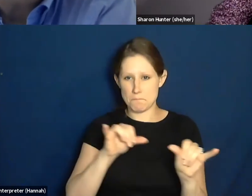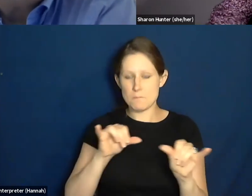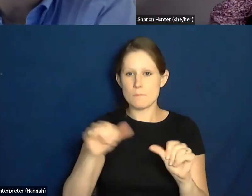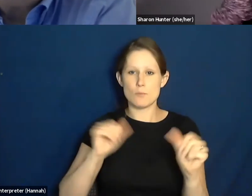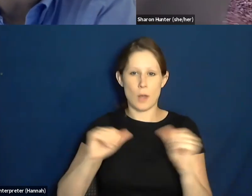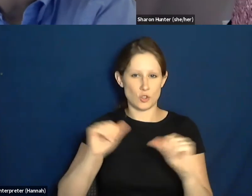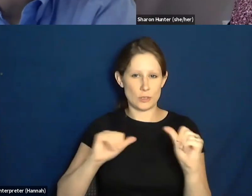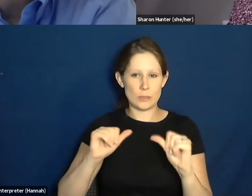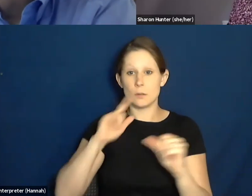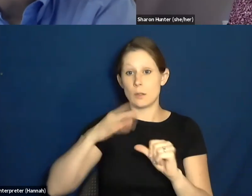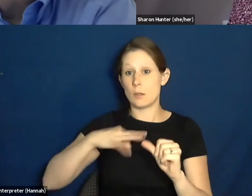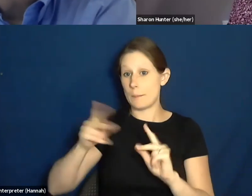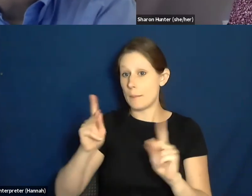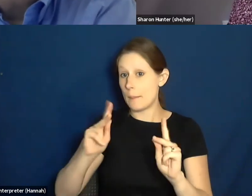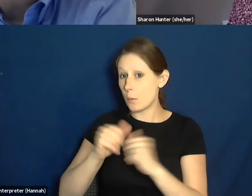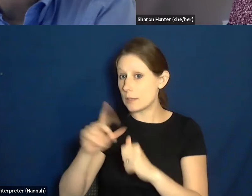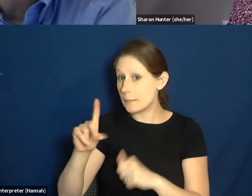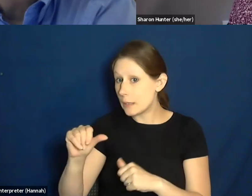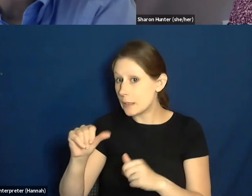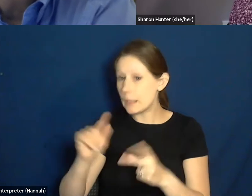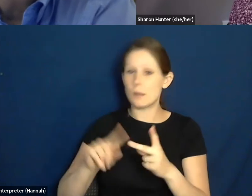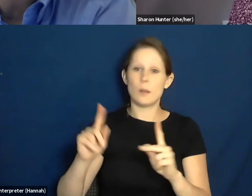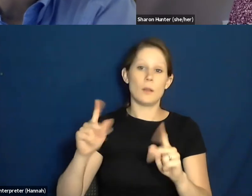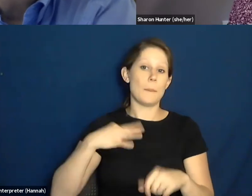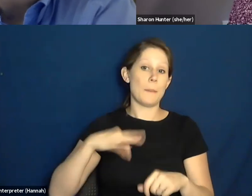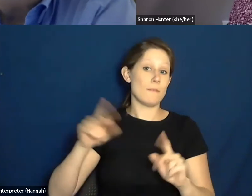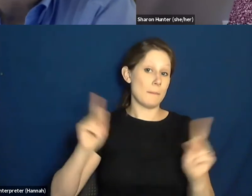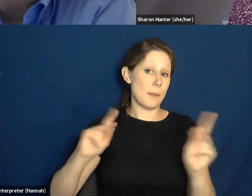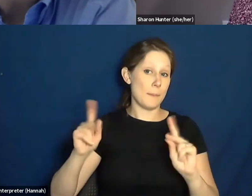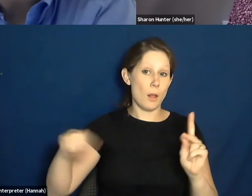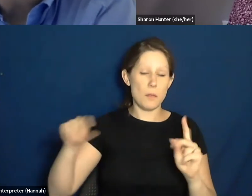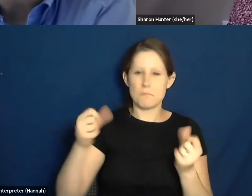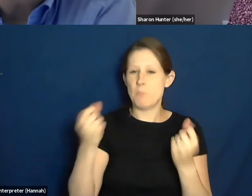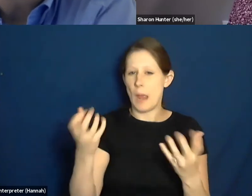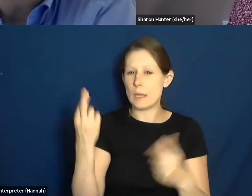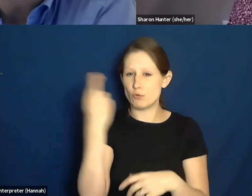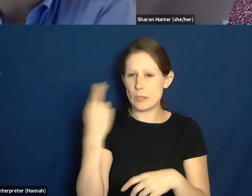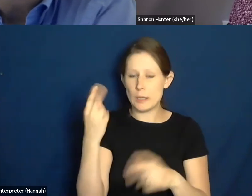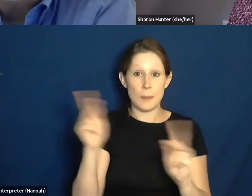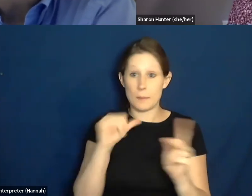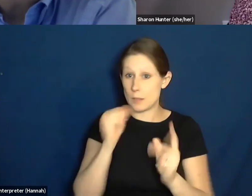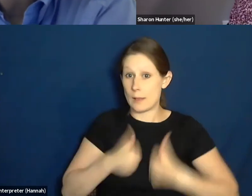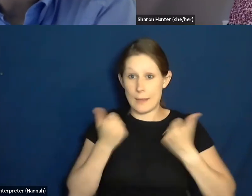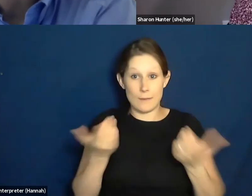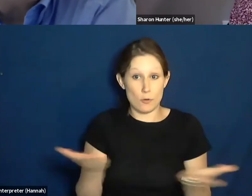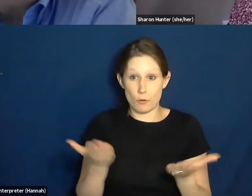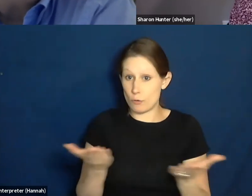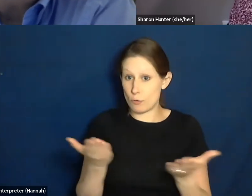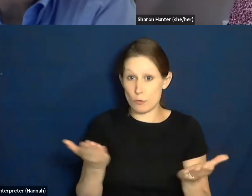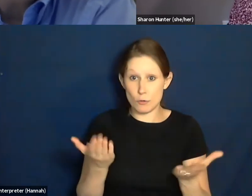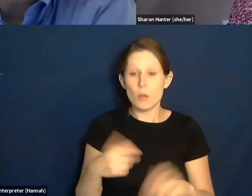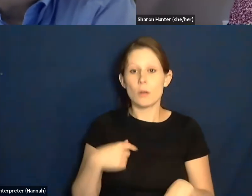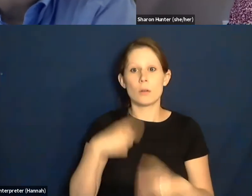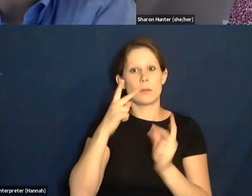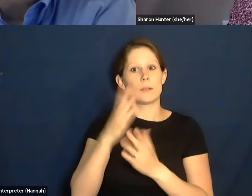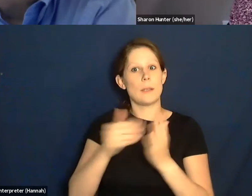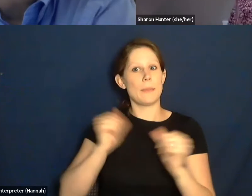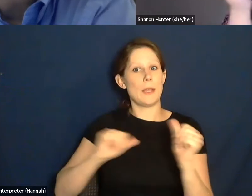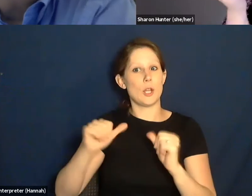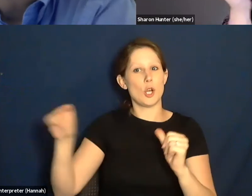disabilities, and people who are, not local. I've gotten to see theater in places I would not have